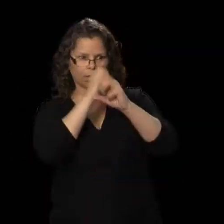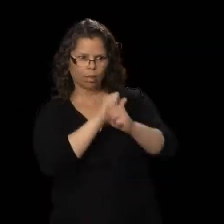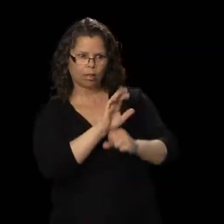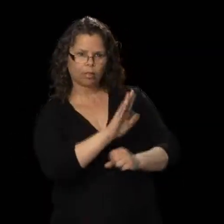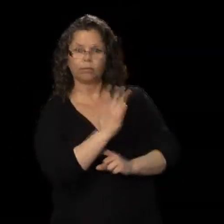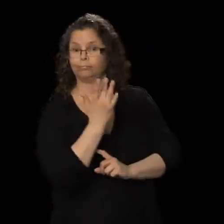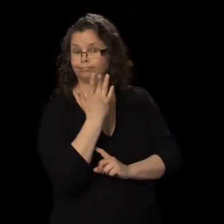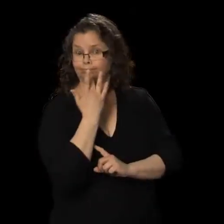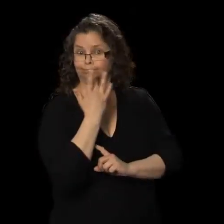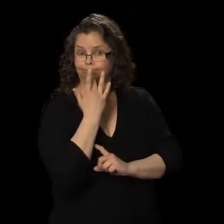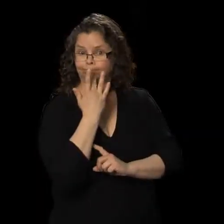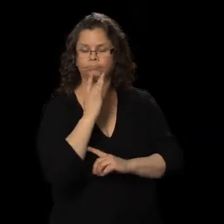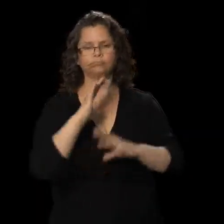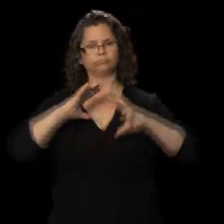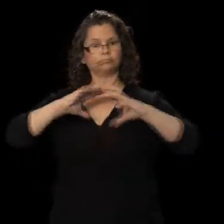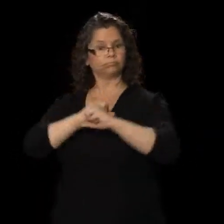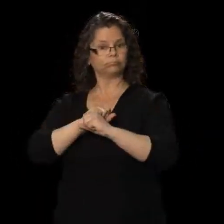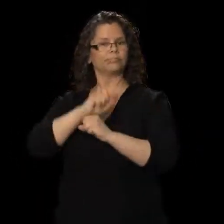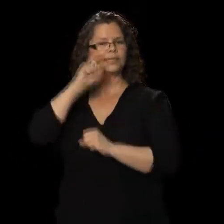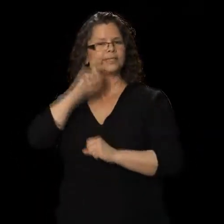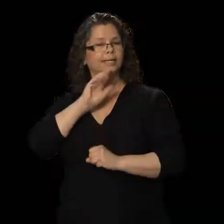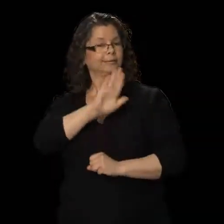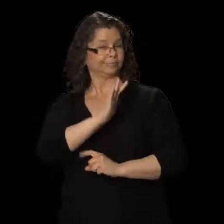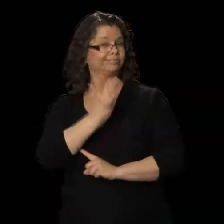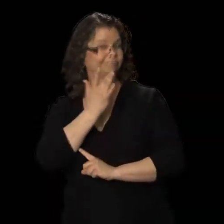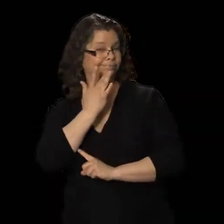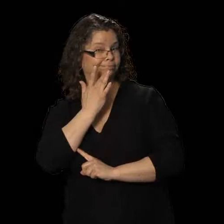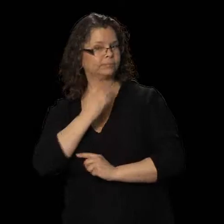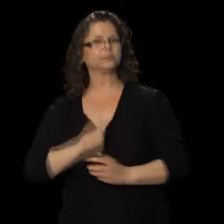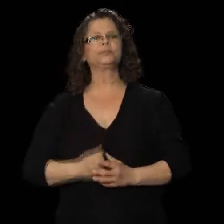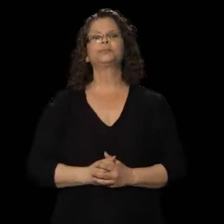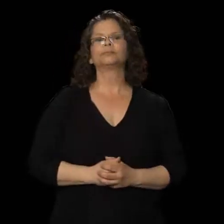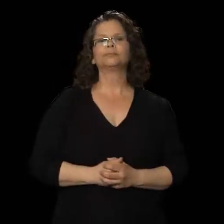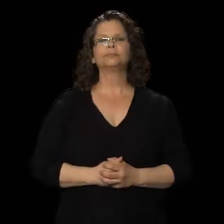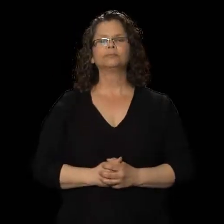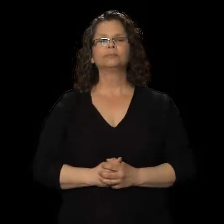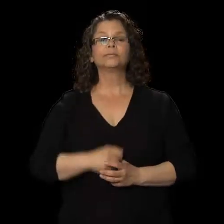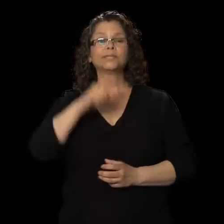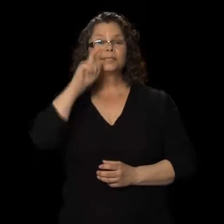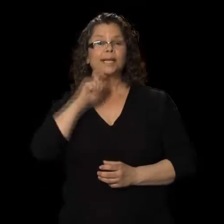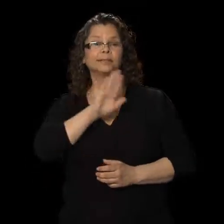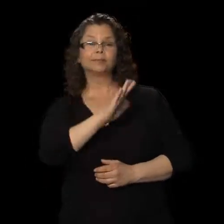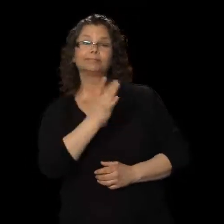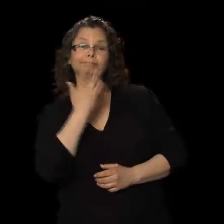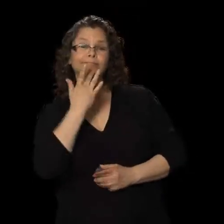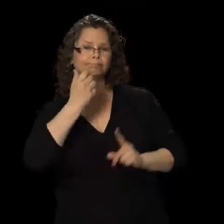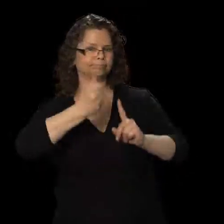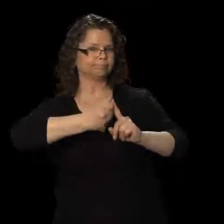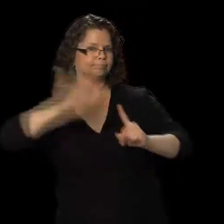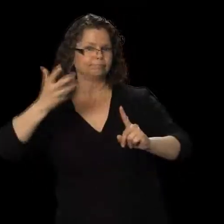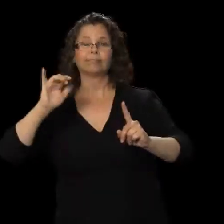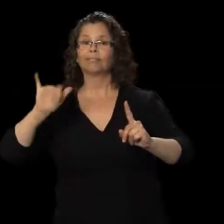“Sexual orientation” is a personal characteristic that forms part of who you are.